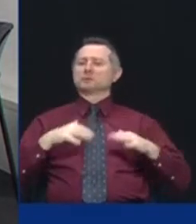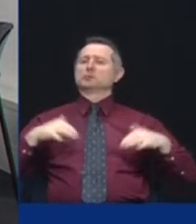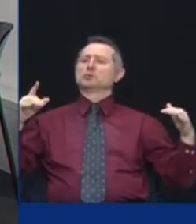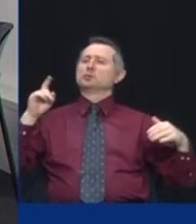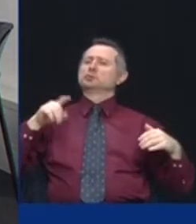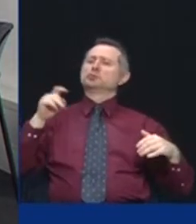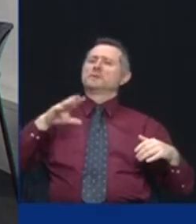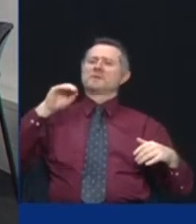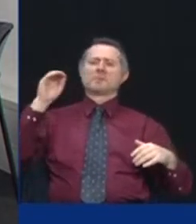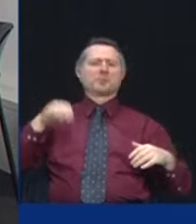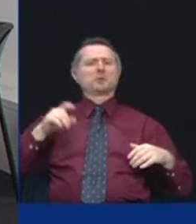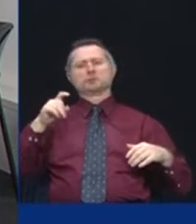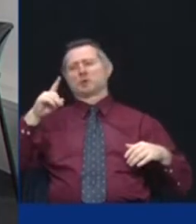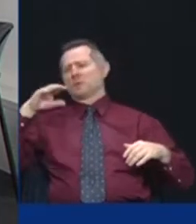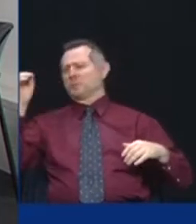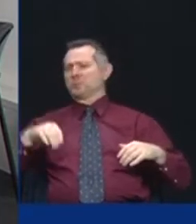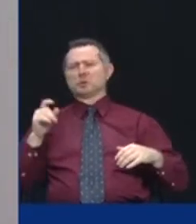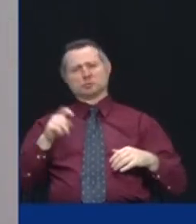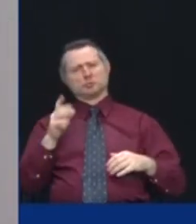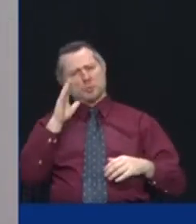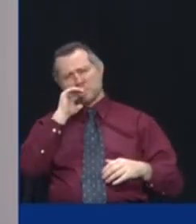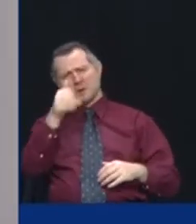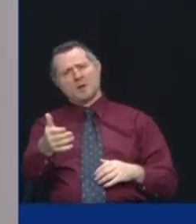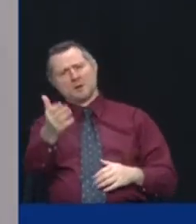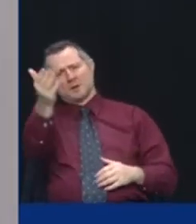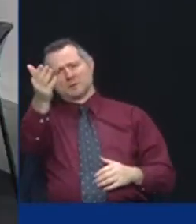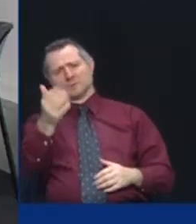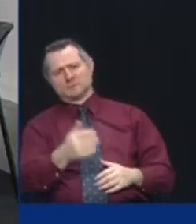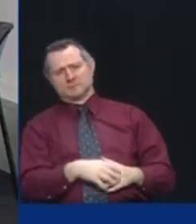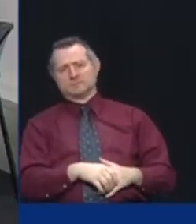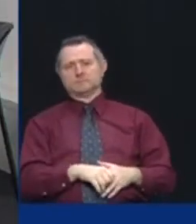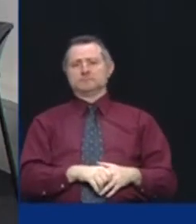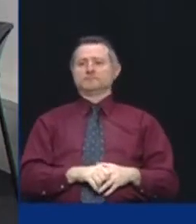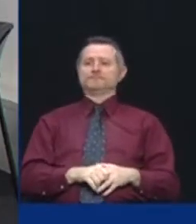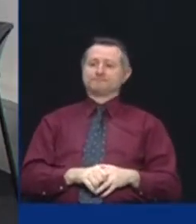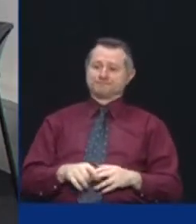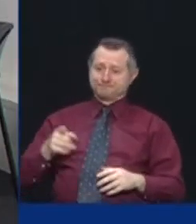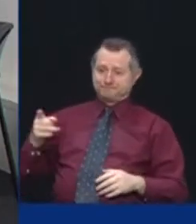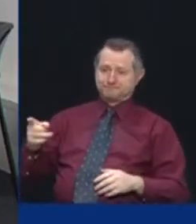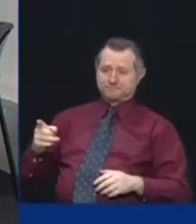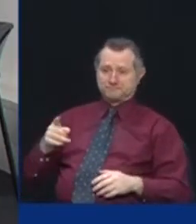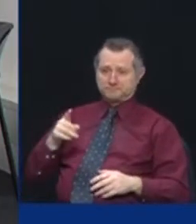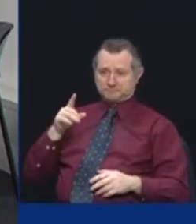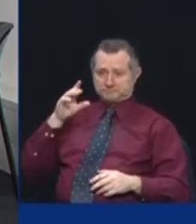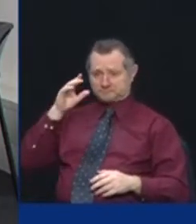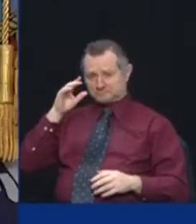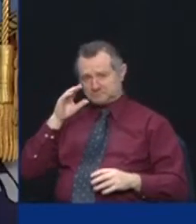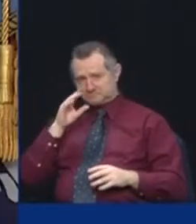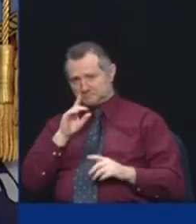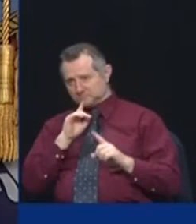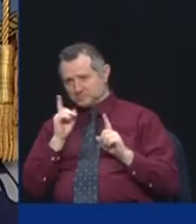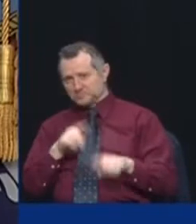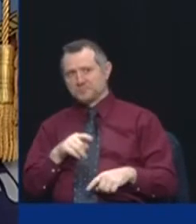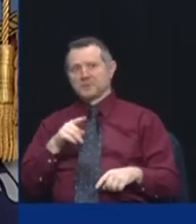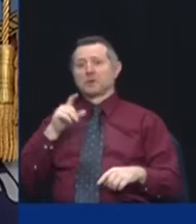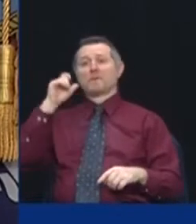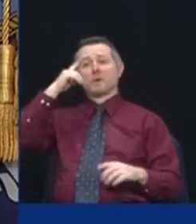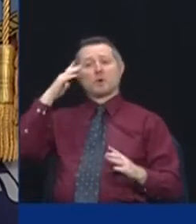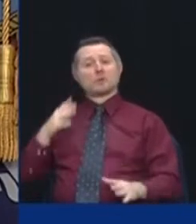THEY ASK YOU FOR I.D. THIS IS AN OPEN VENUE.